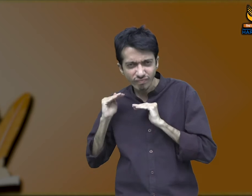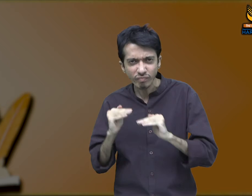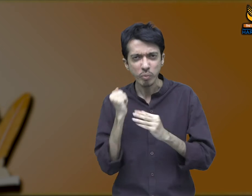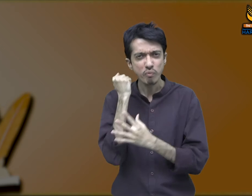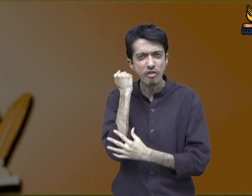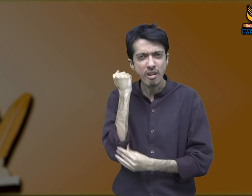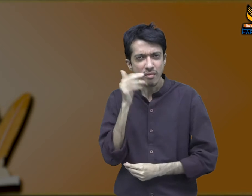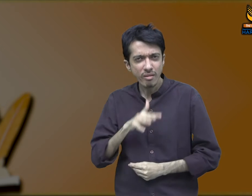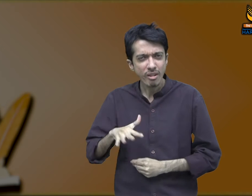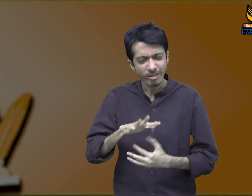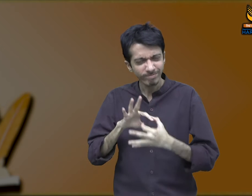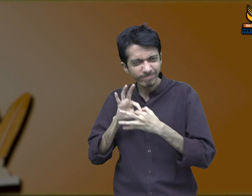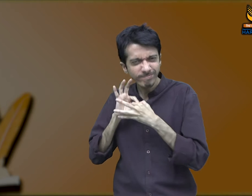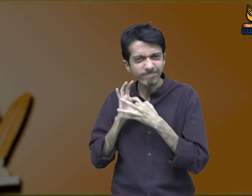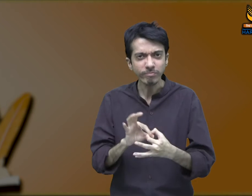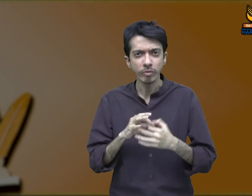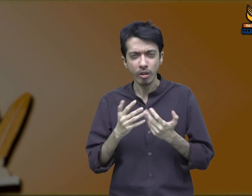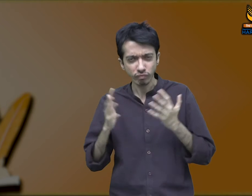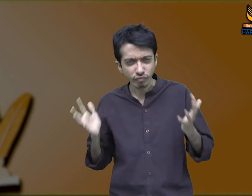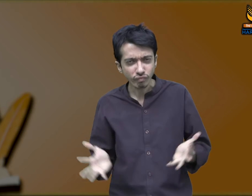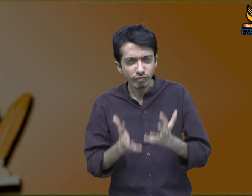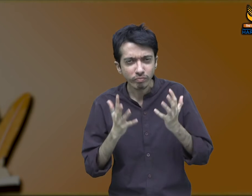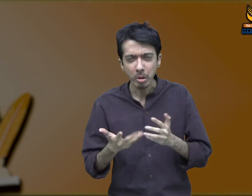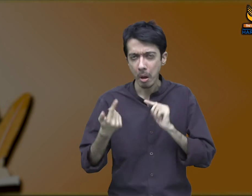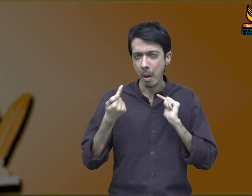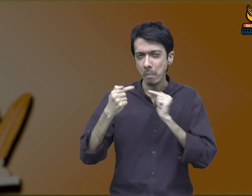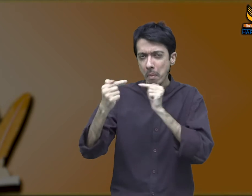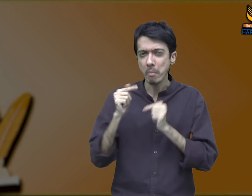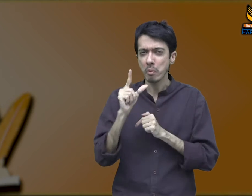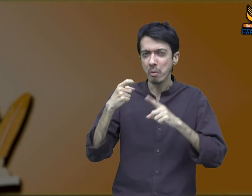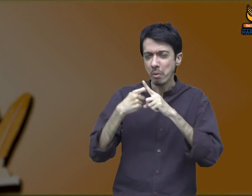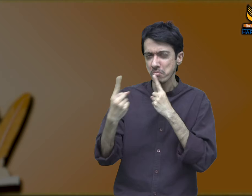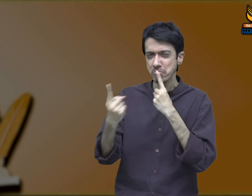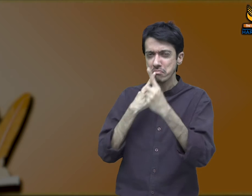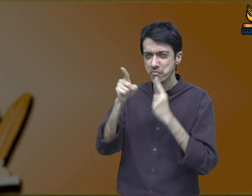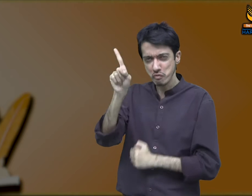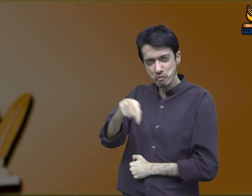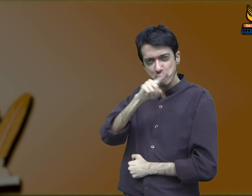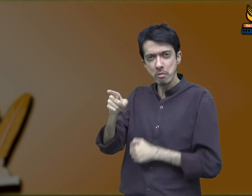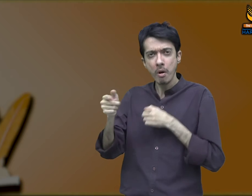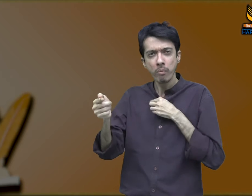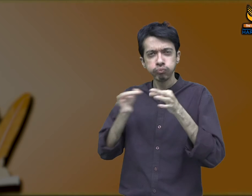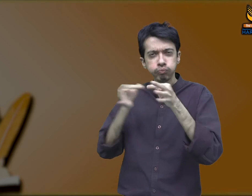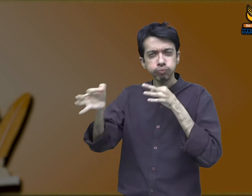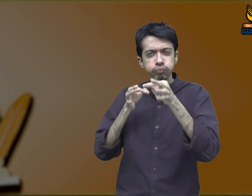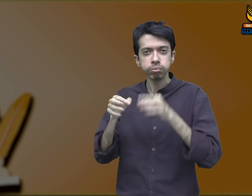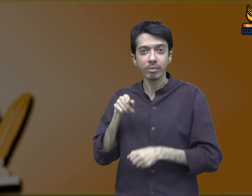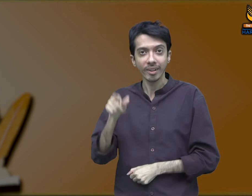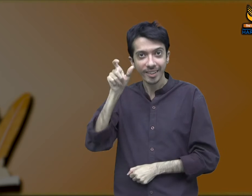These are written as a tribute to him as he worked selflessly for the nation and encourage the citizens of India.